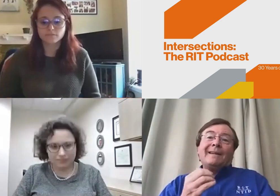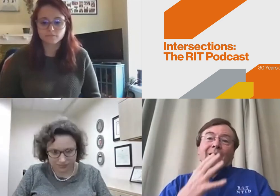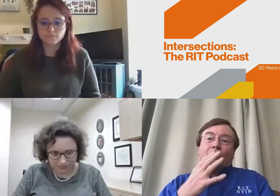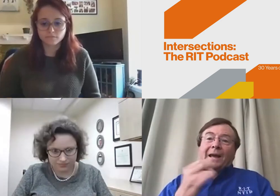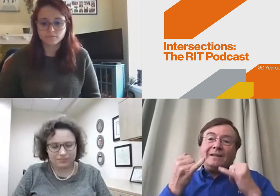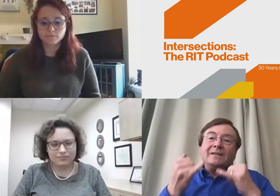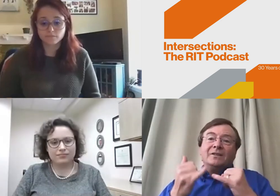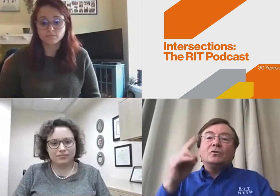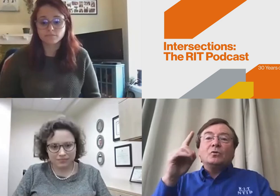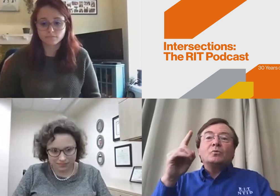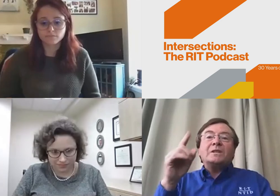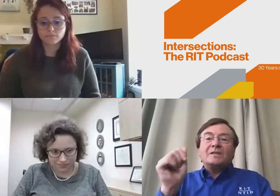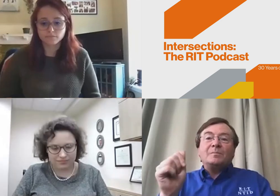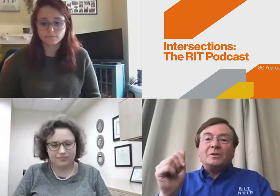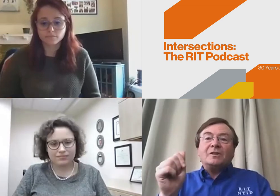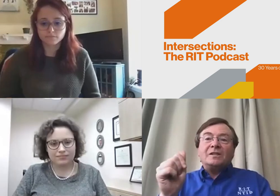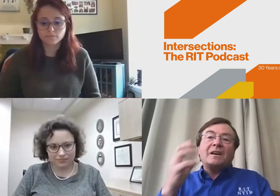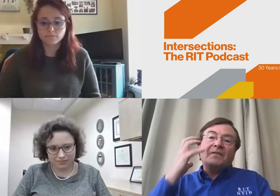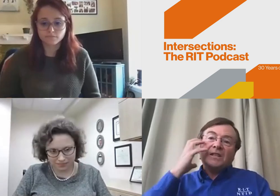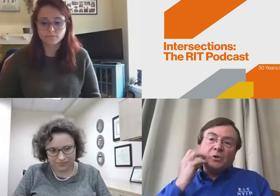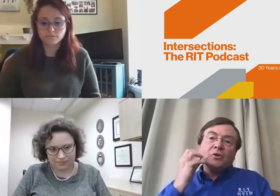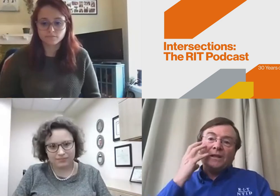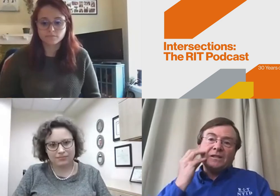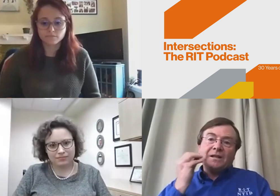that white individuals with disabilities have experienced.